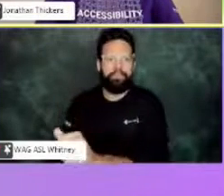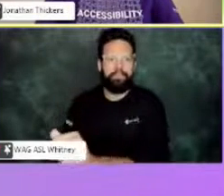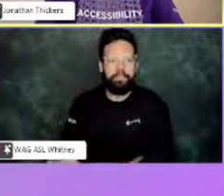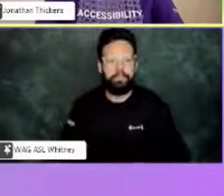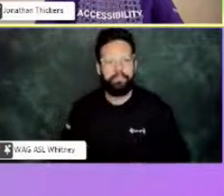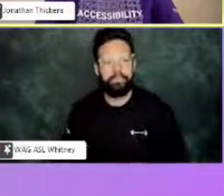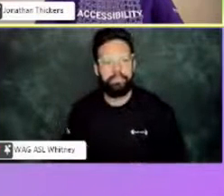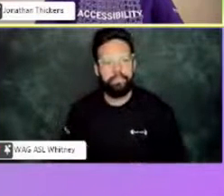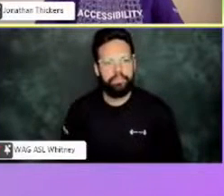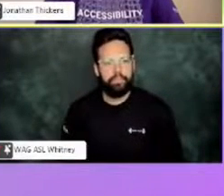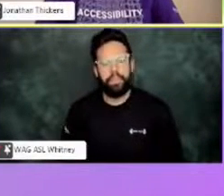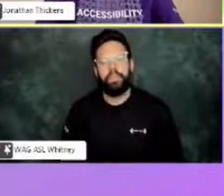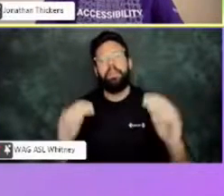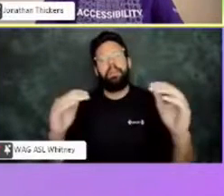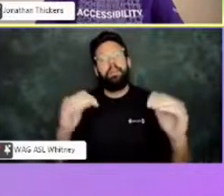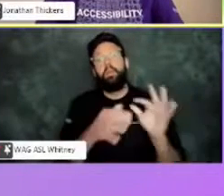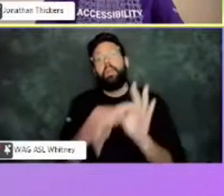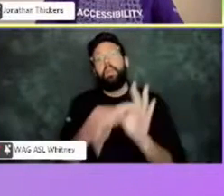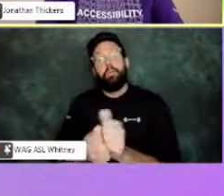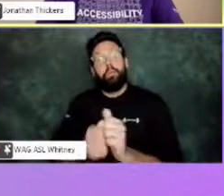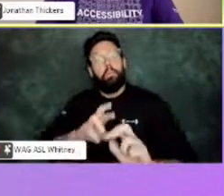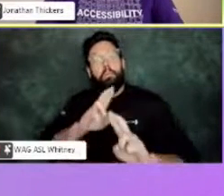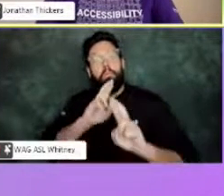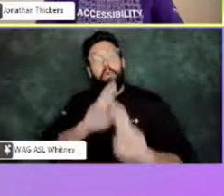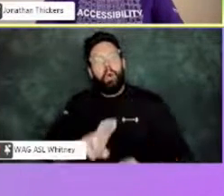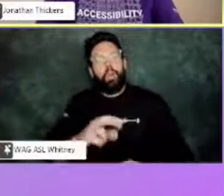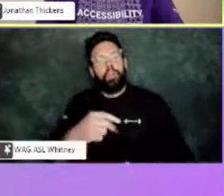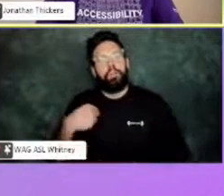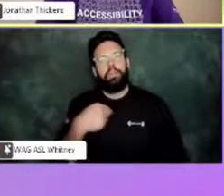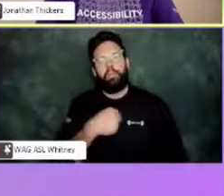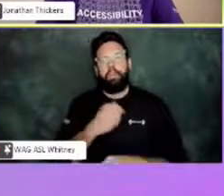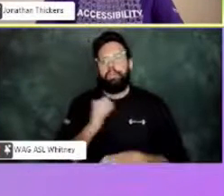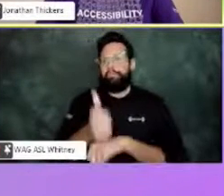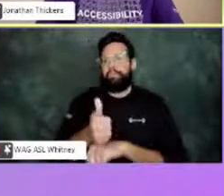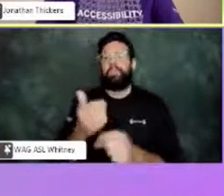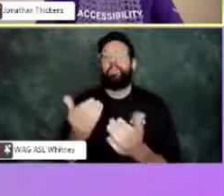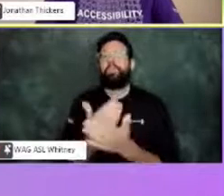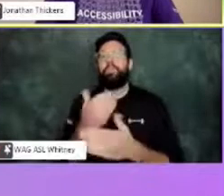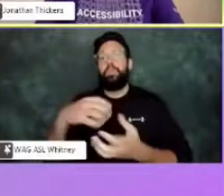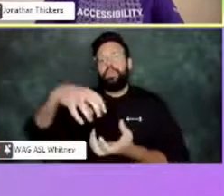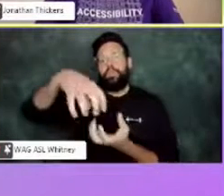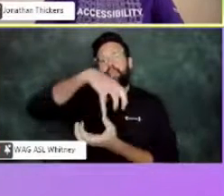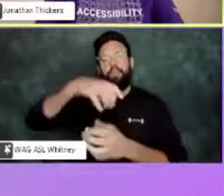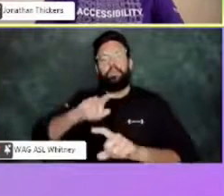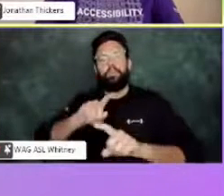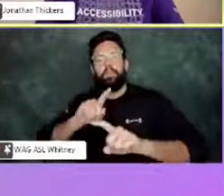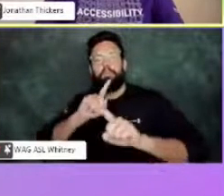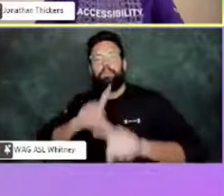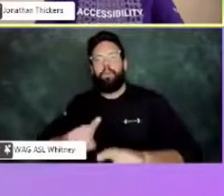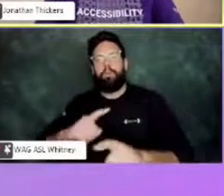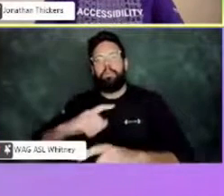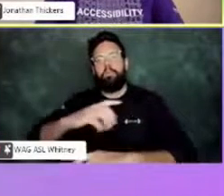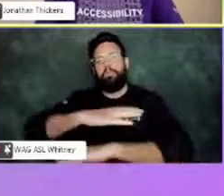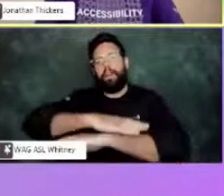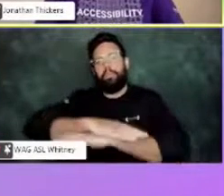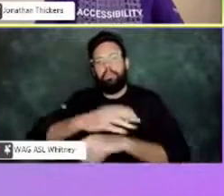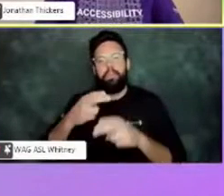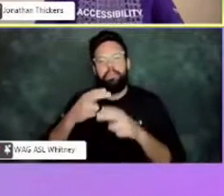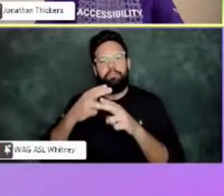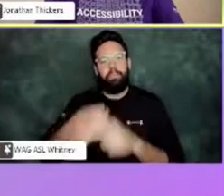On the reporting side, we've developed a new cloud reporting platform called axe Developer Hub. It's able to integrate and organize data in a way